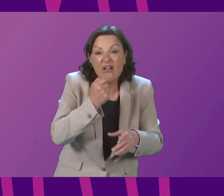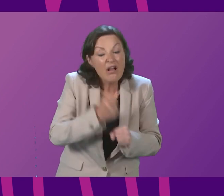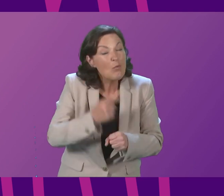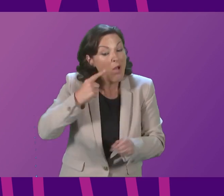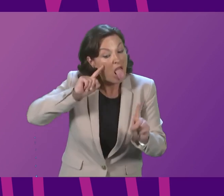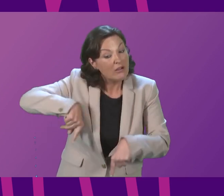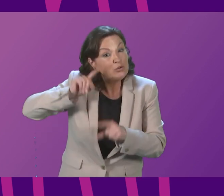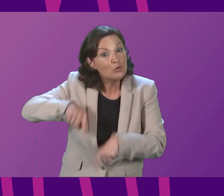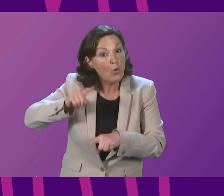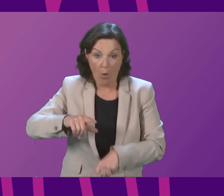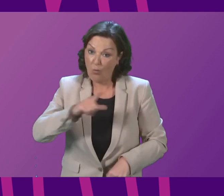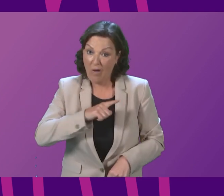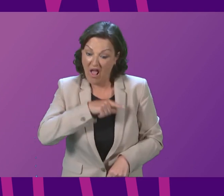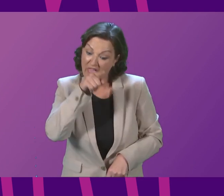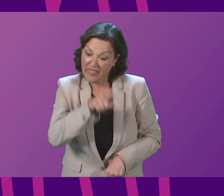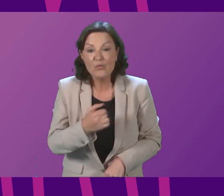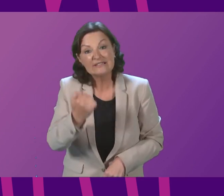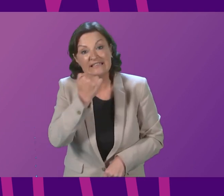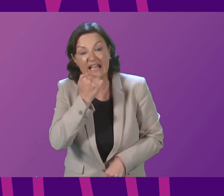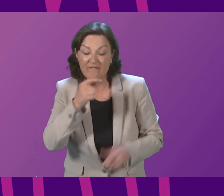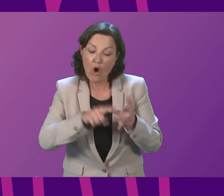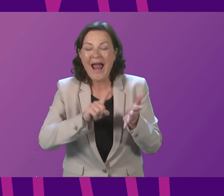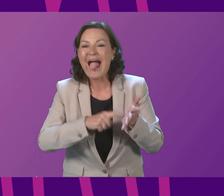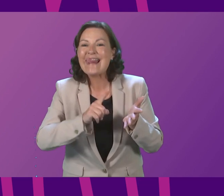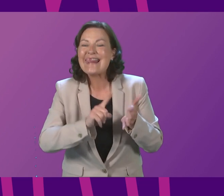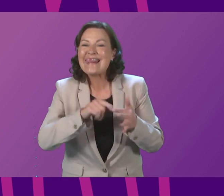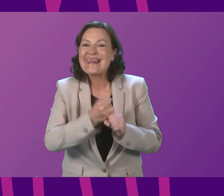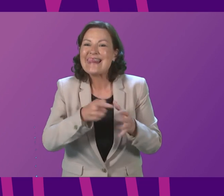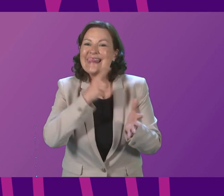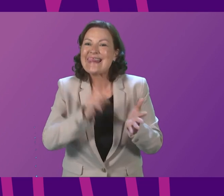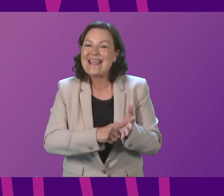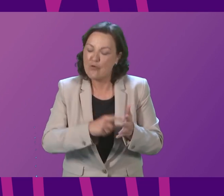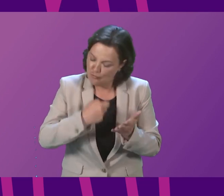they have set a date for an illegal referendum in just 16 months’ time.